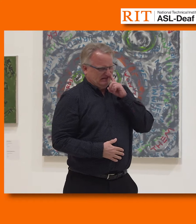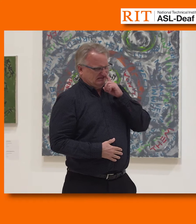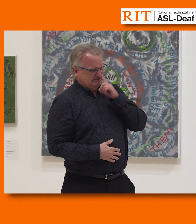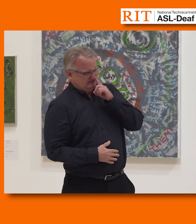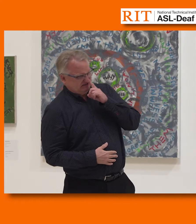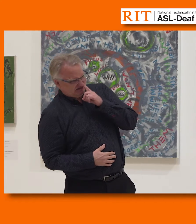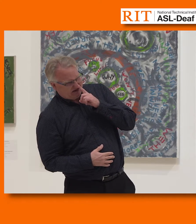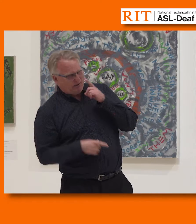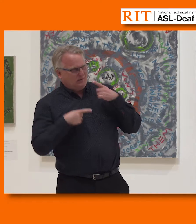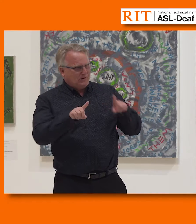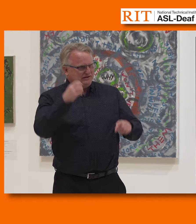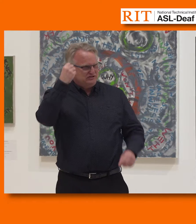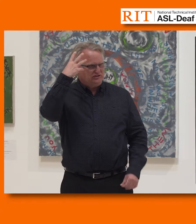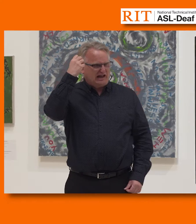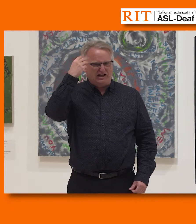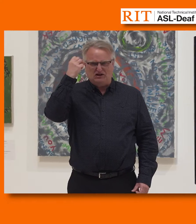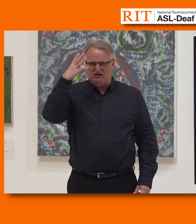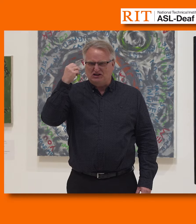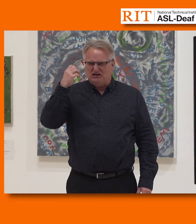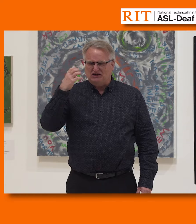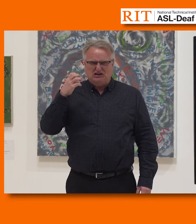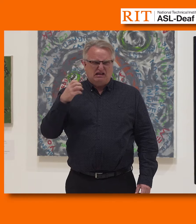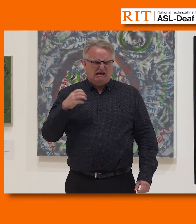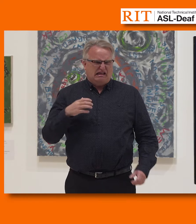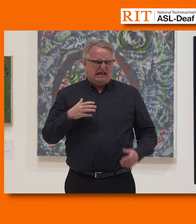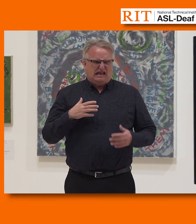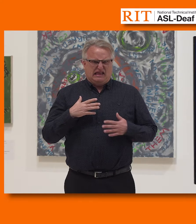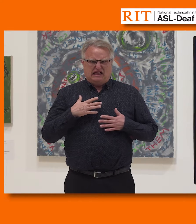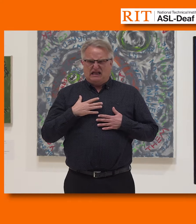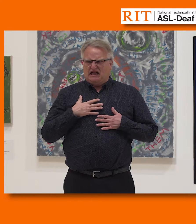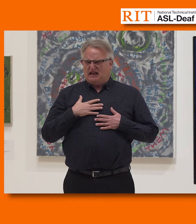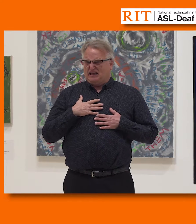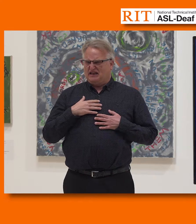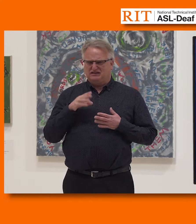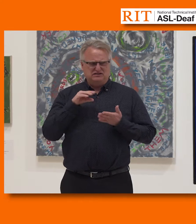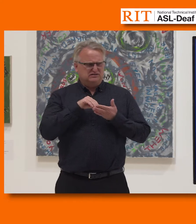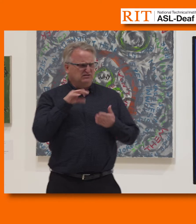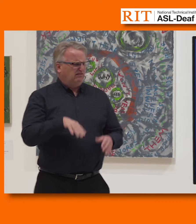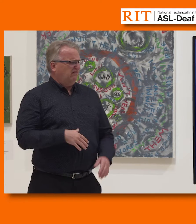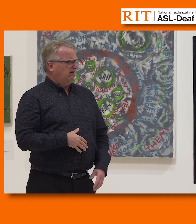and--and blowing their nose, having their snot come out, and the hearing students can hear that.